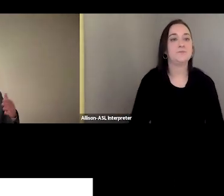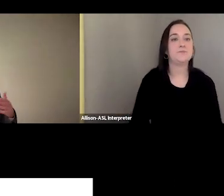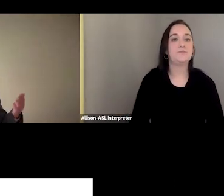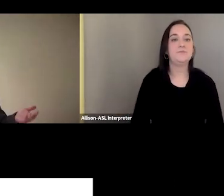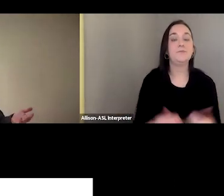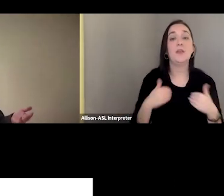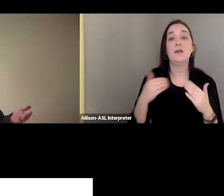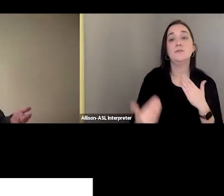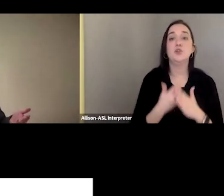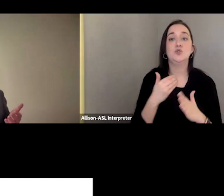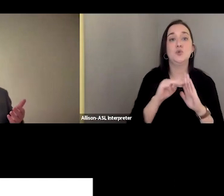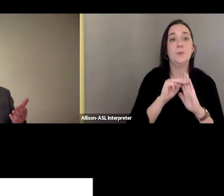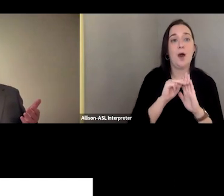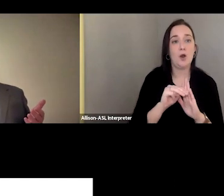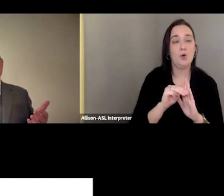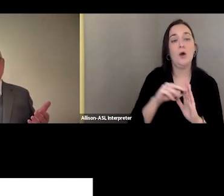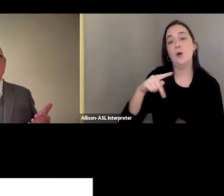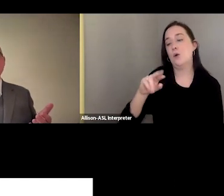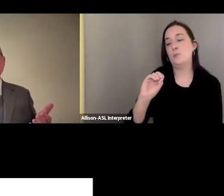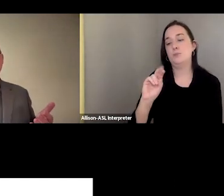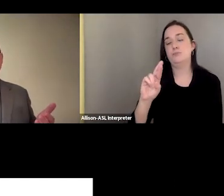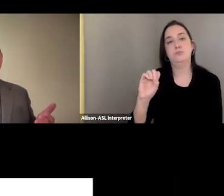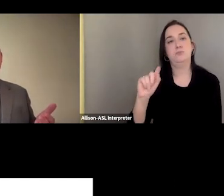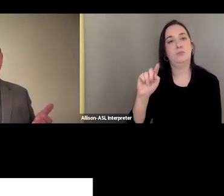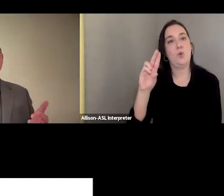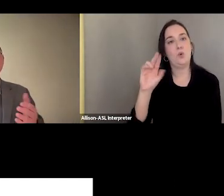prototype willingness model that has been, put forward as well.